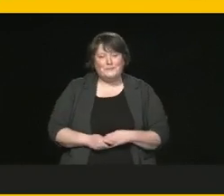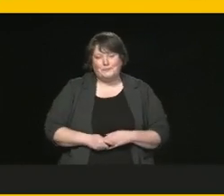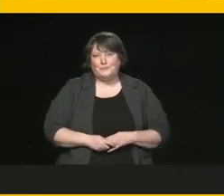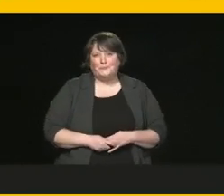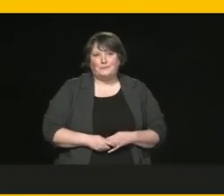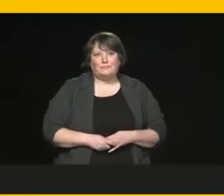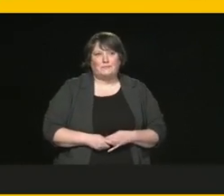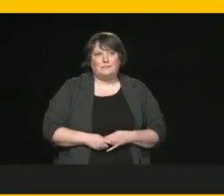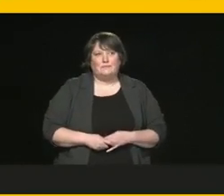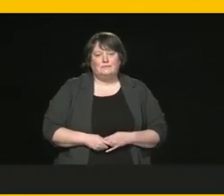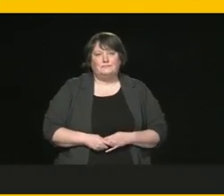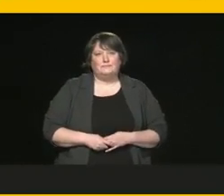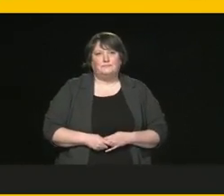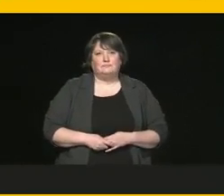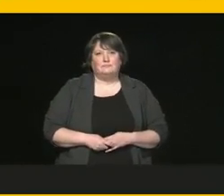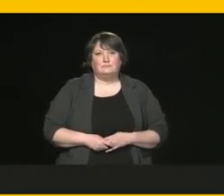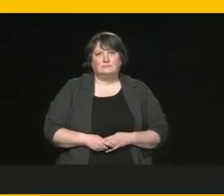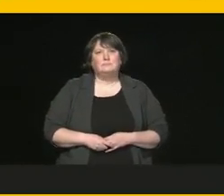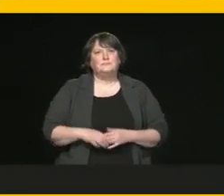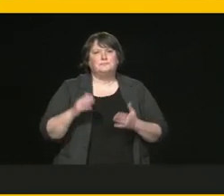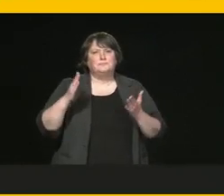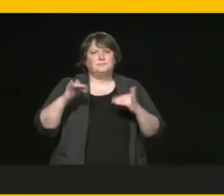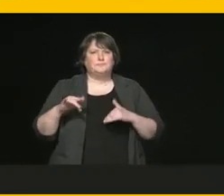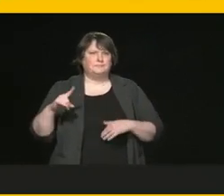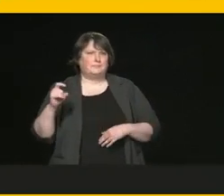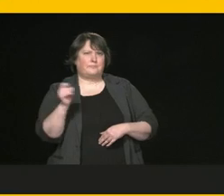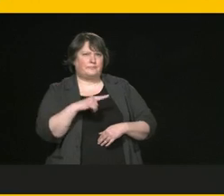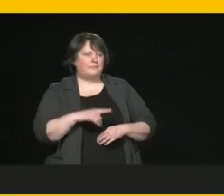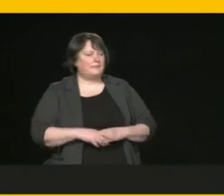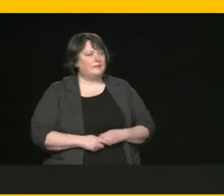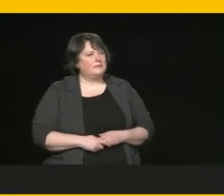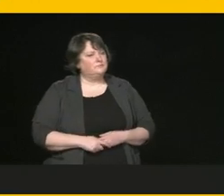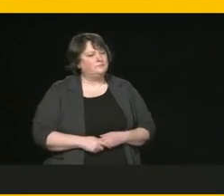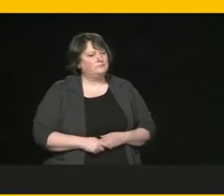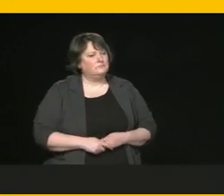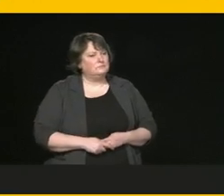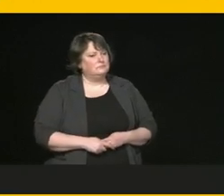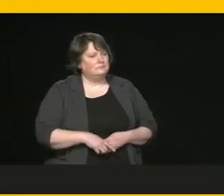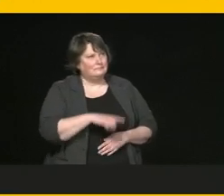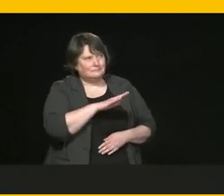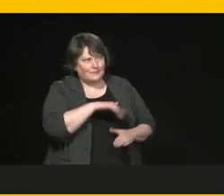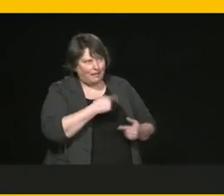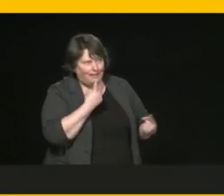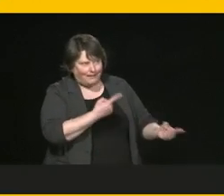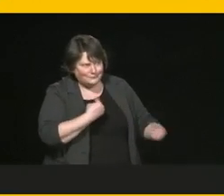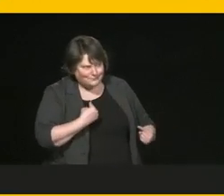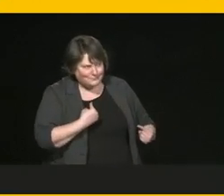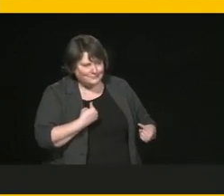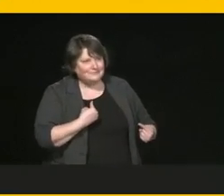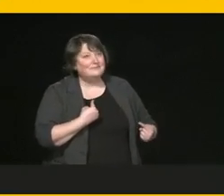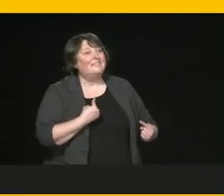CONTINUE TO WORK WITH QUEBEC ON THAT.